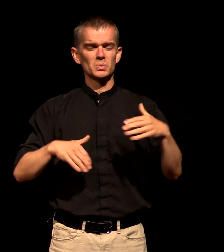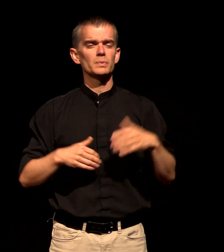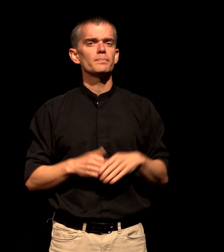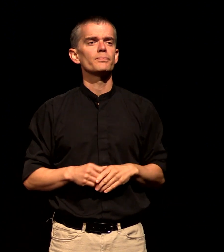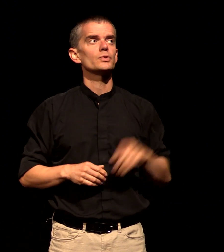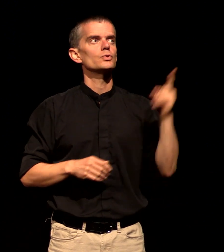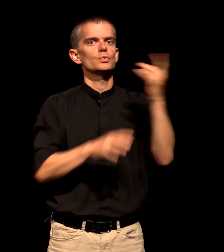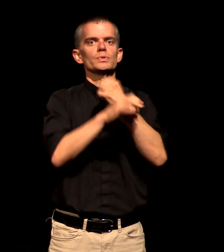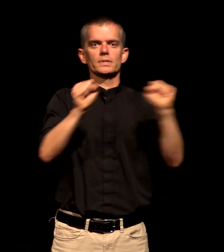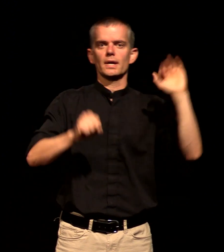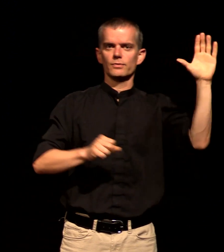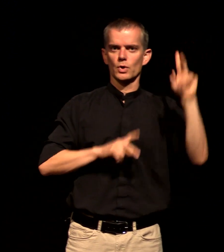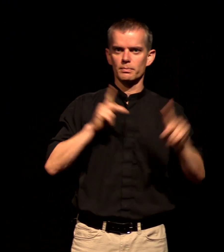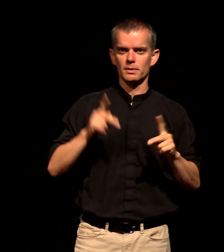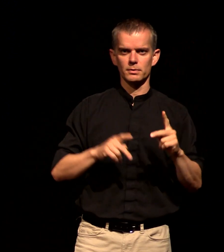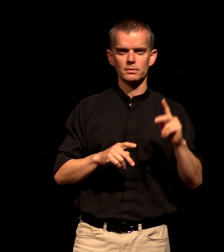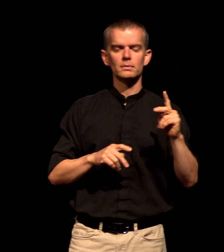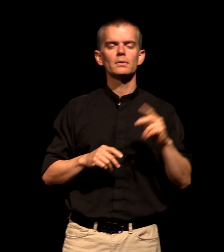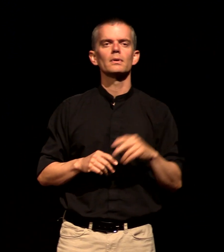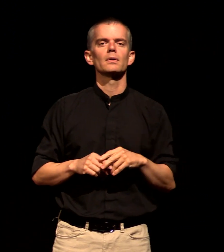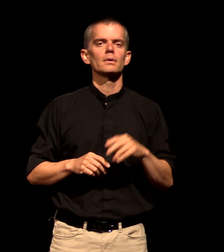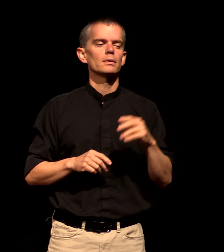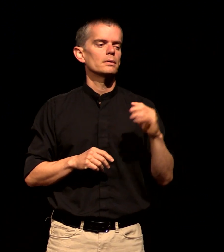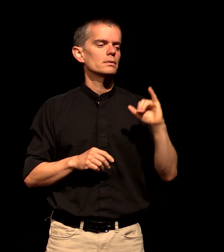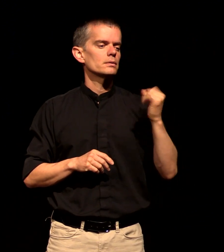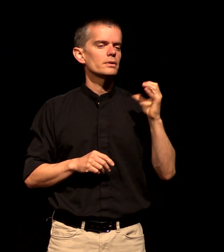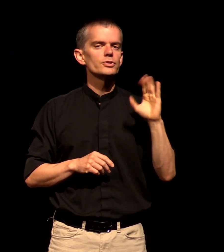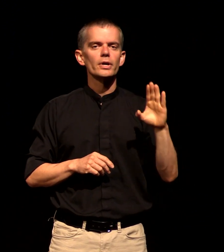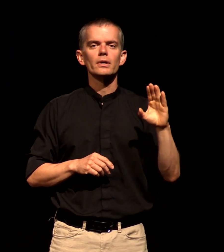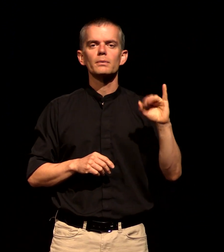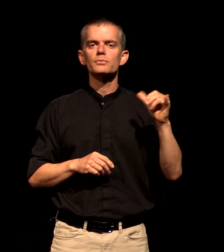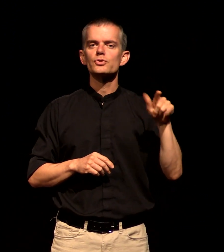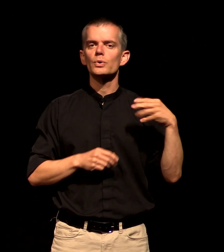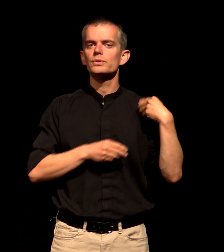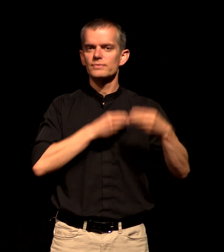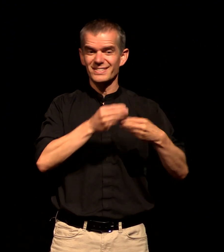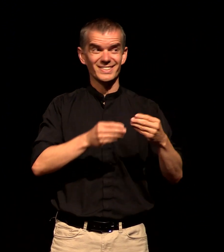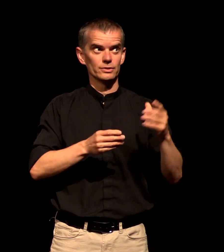your people, the descendants of Jacob and Joseph. When the red